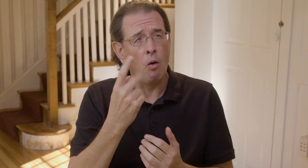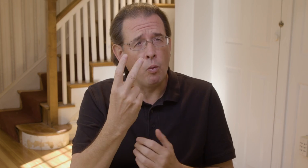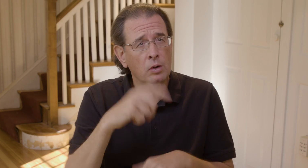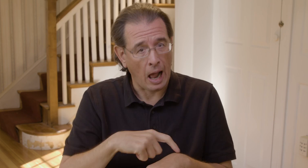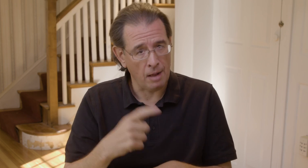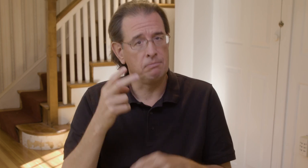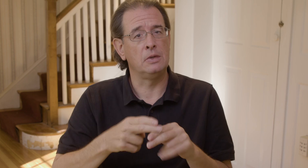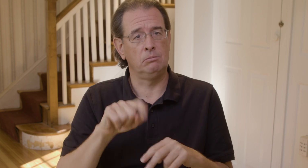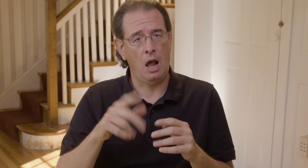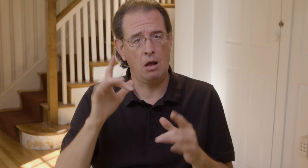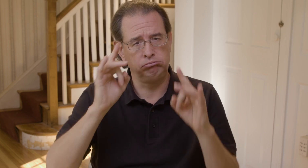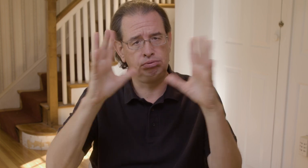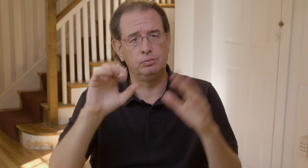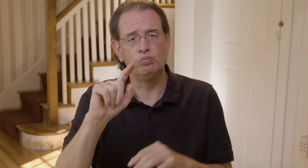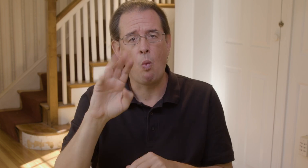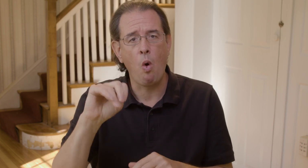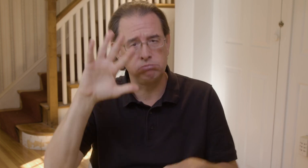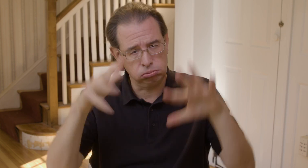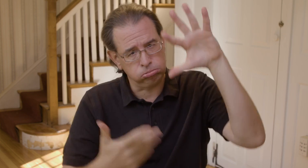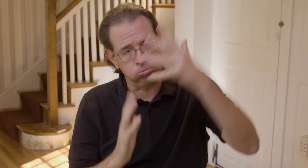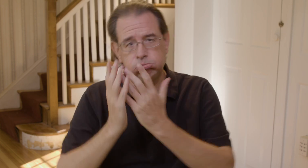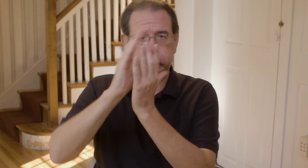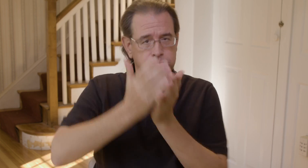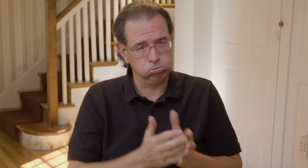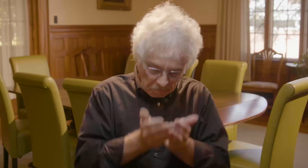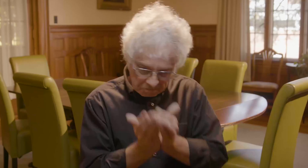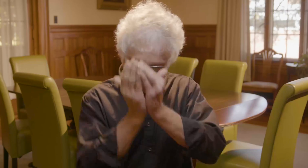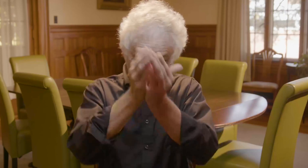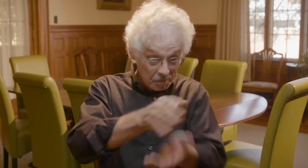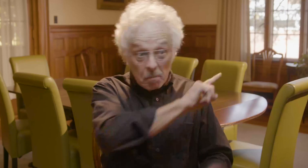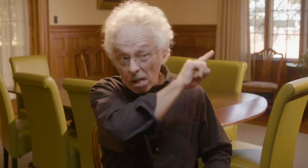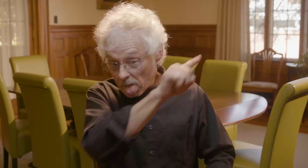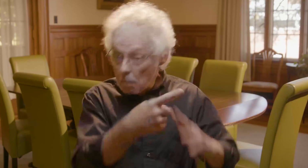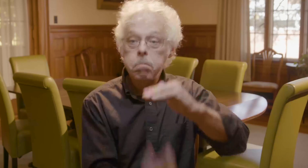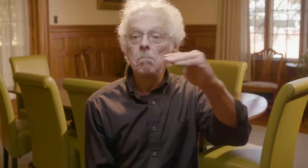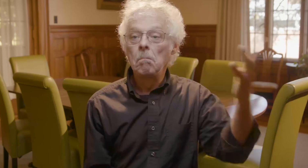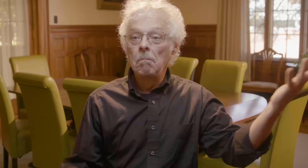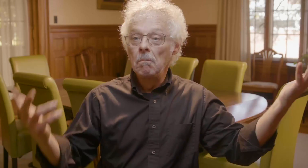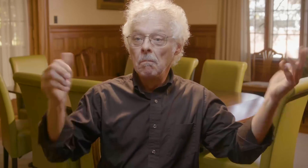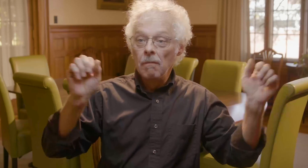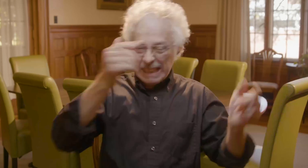They were struck twice by a bad storm on the journey. What if they had disappeared on the way here?